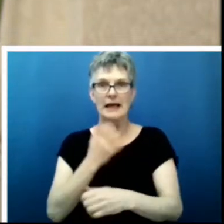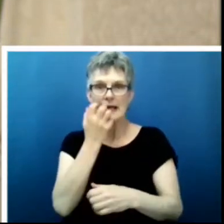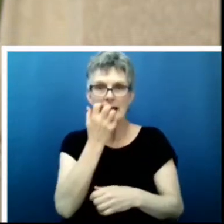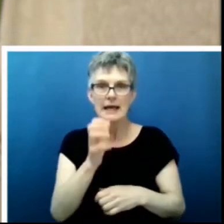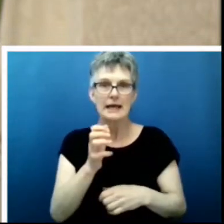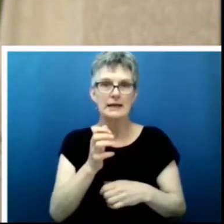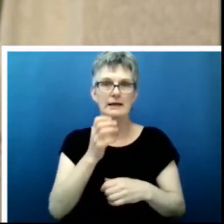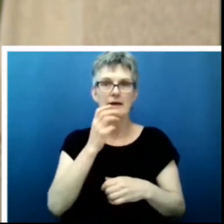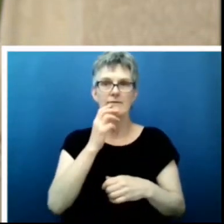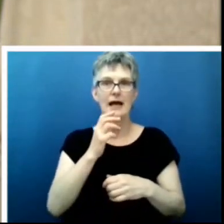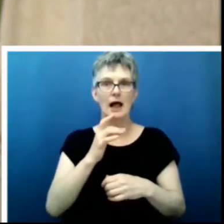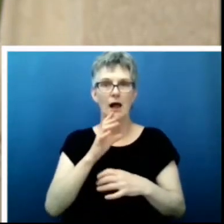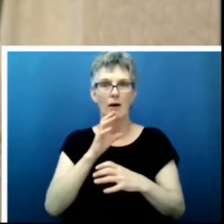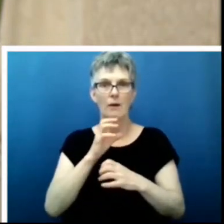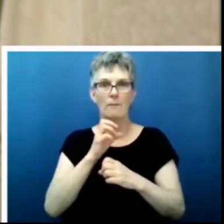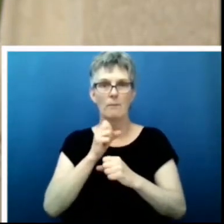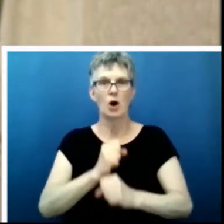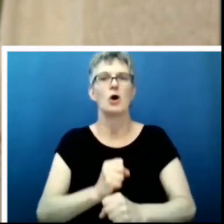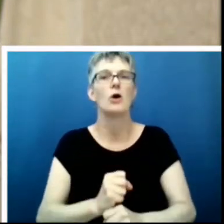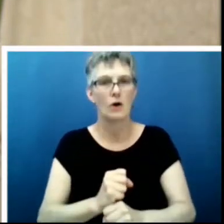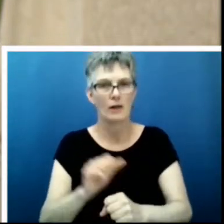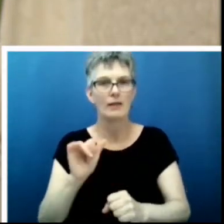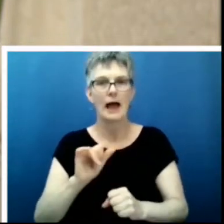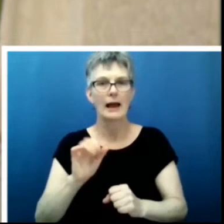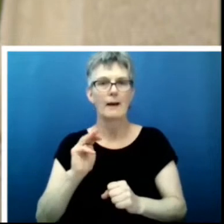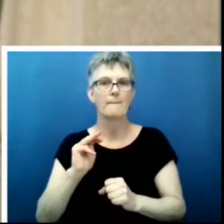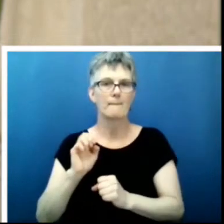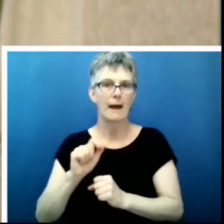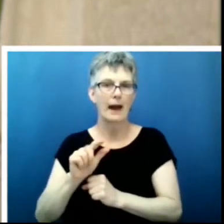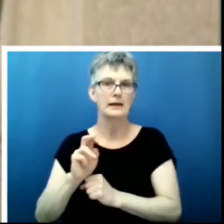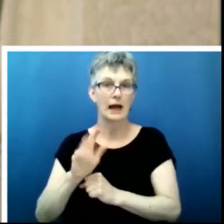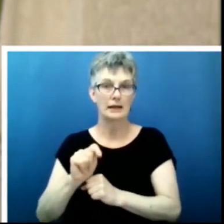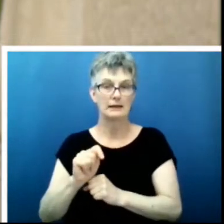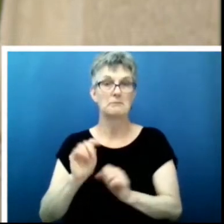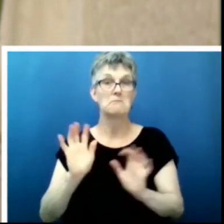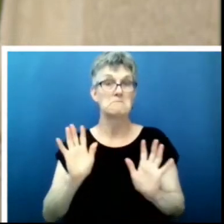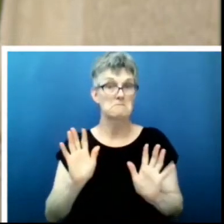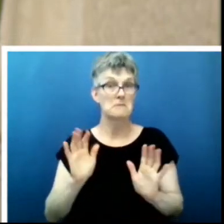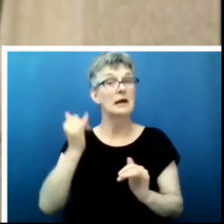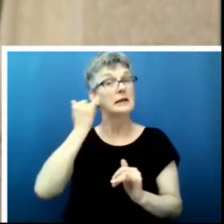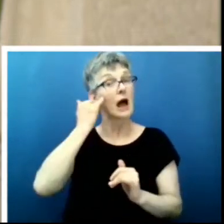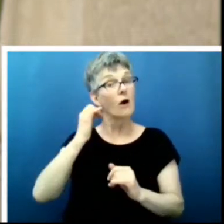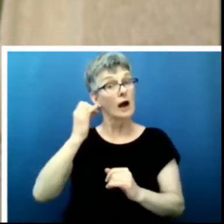That's energy. Now imagine there's an energy ball between your hands and I invite you to close your eyes again.